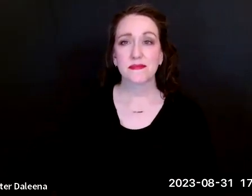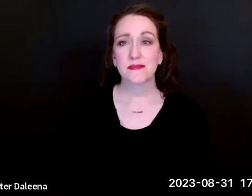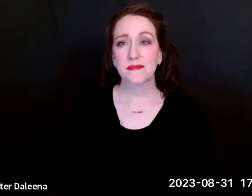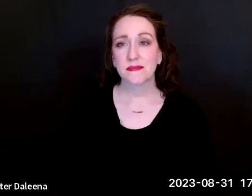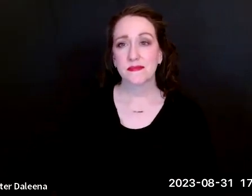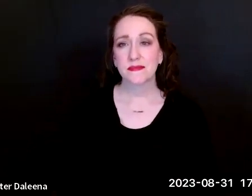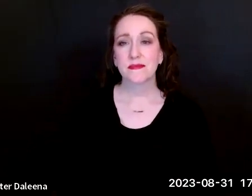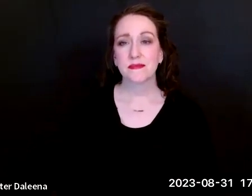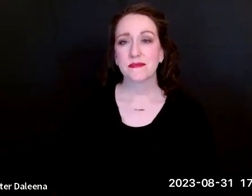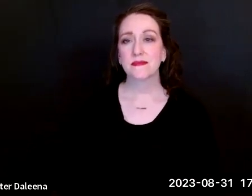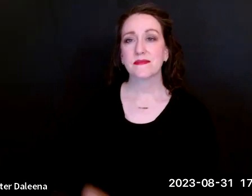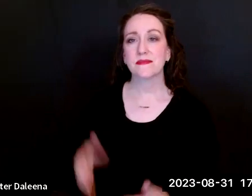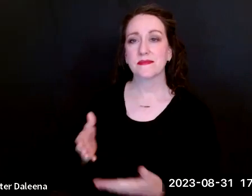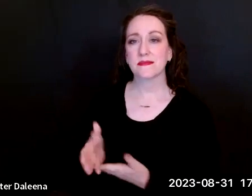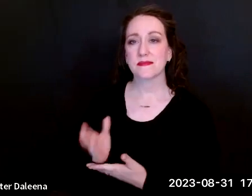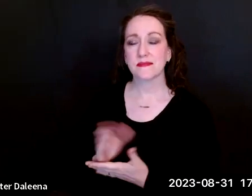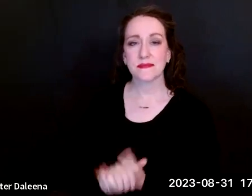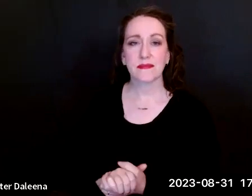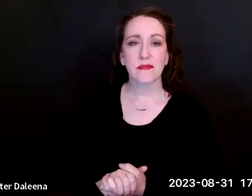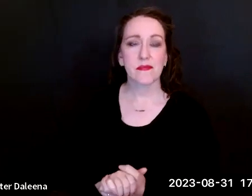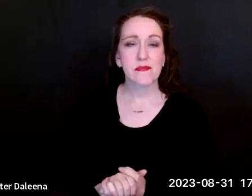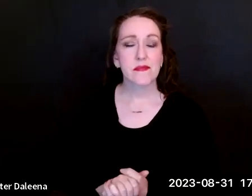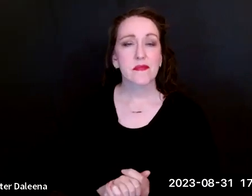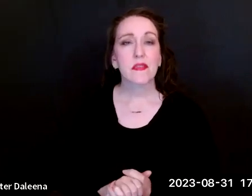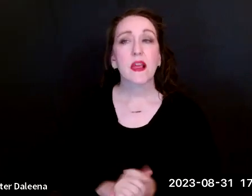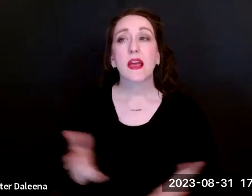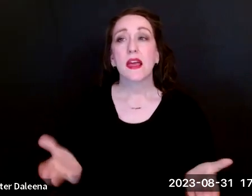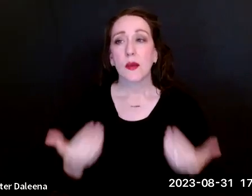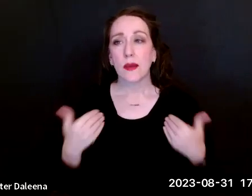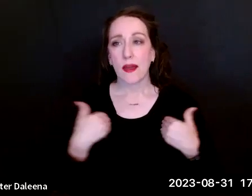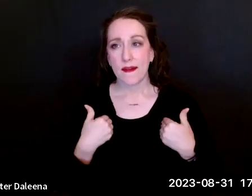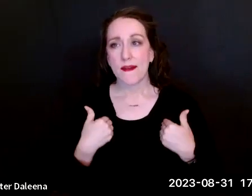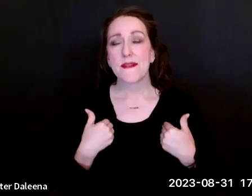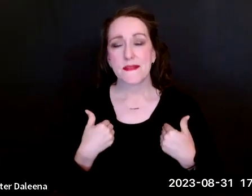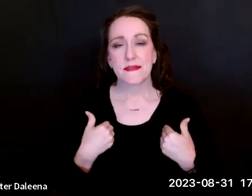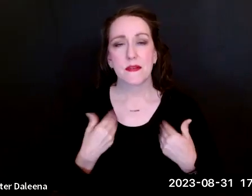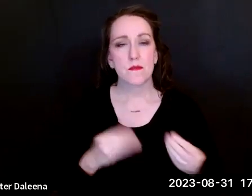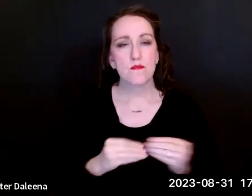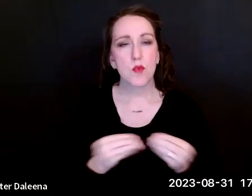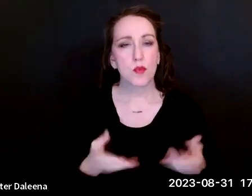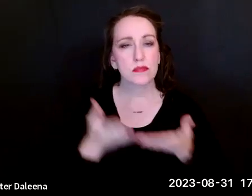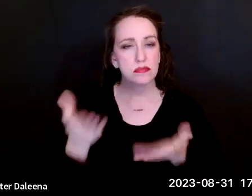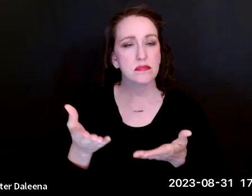all right so here we have a few more recommendations for legislative changes